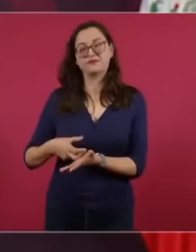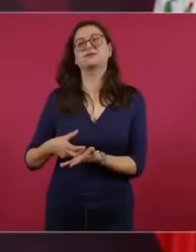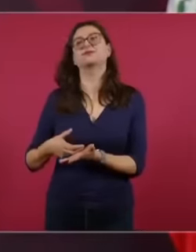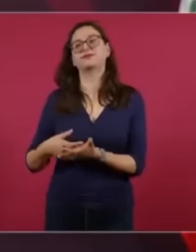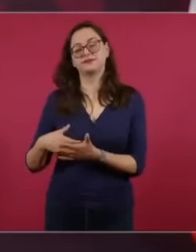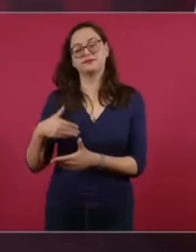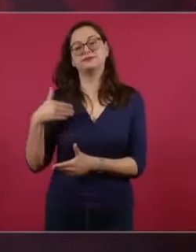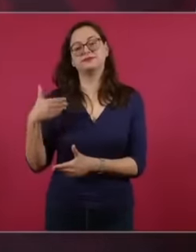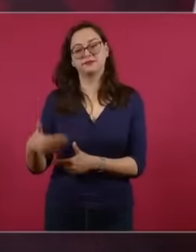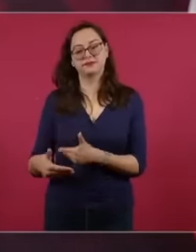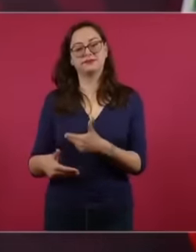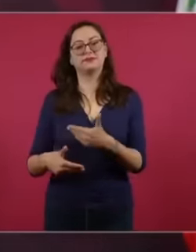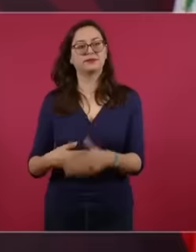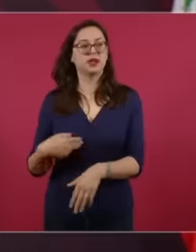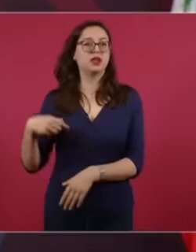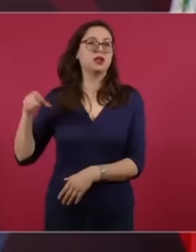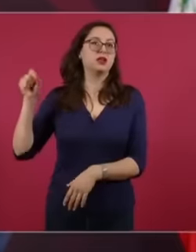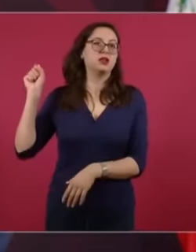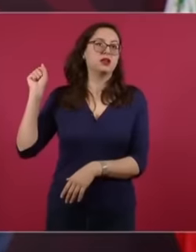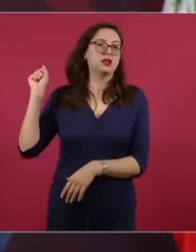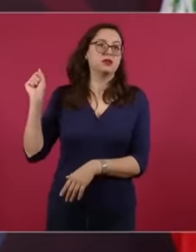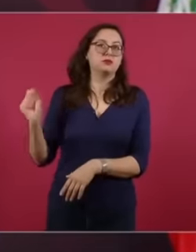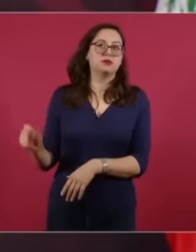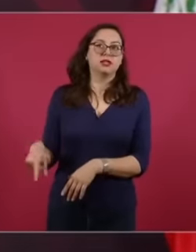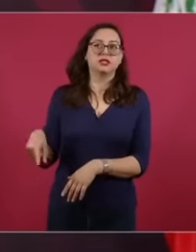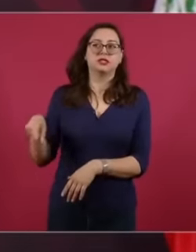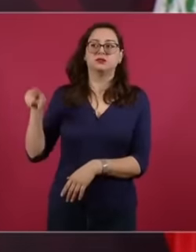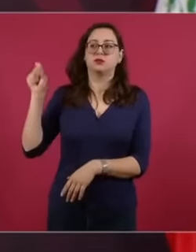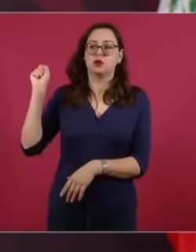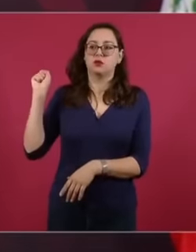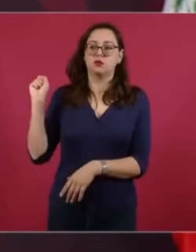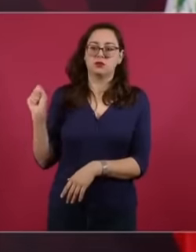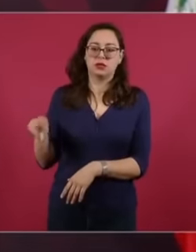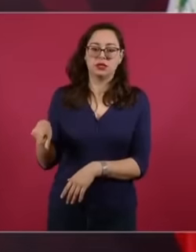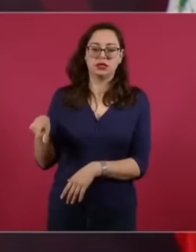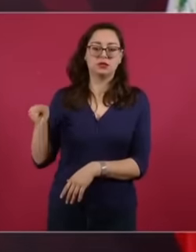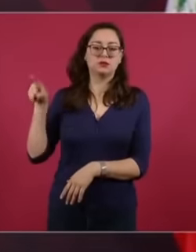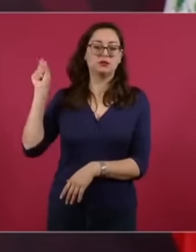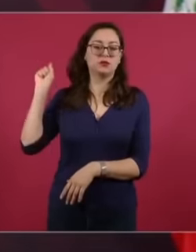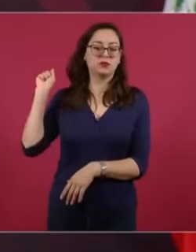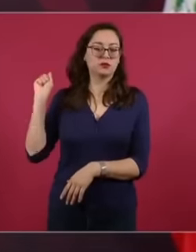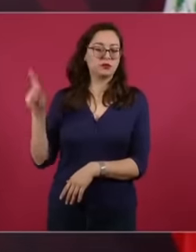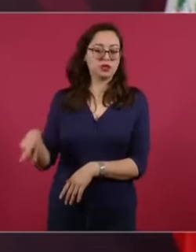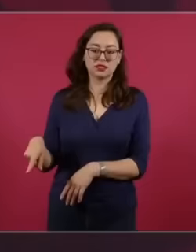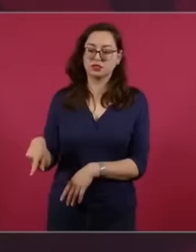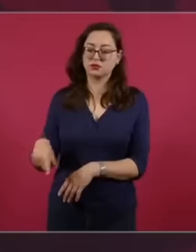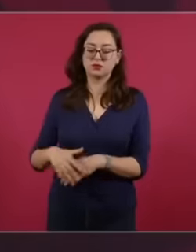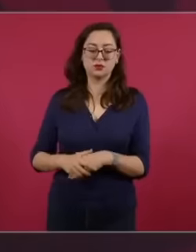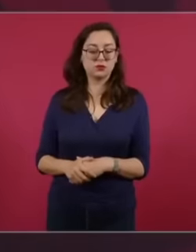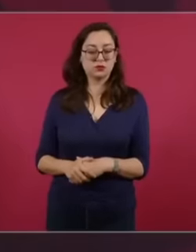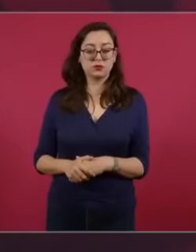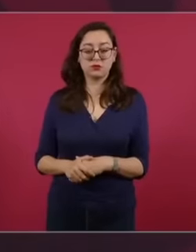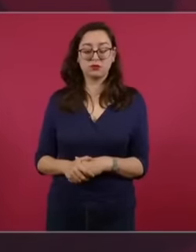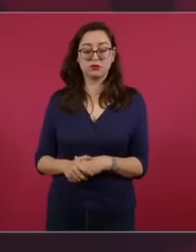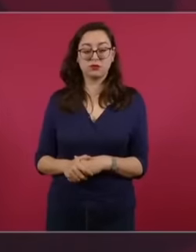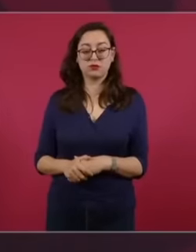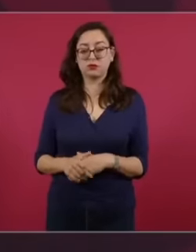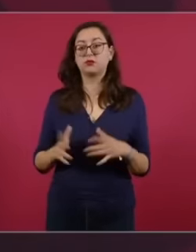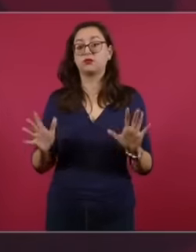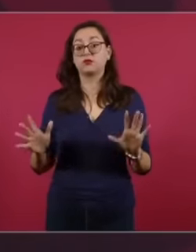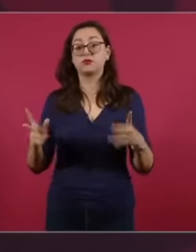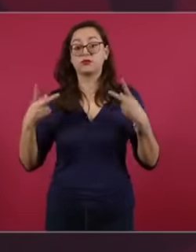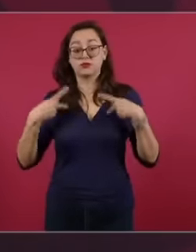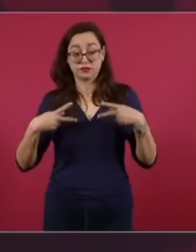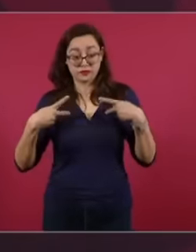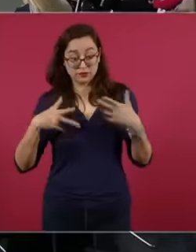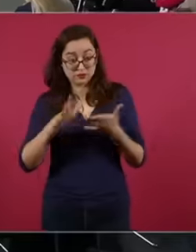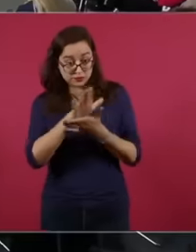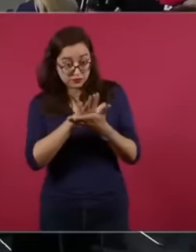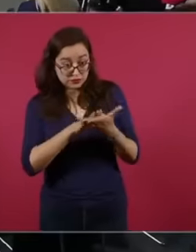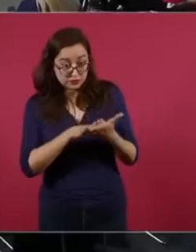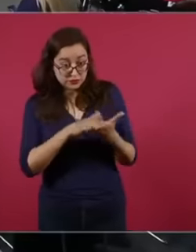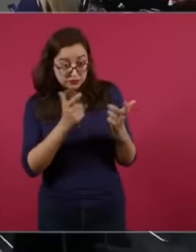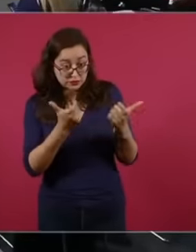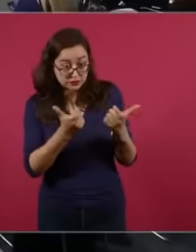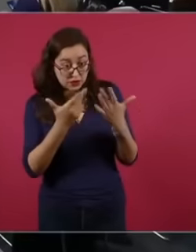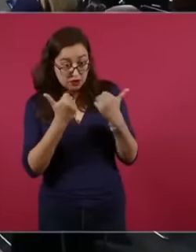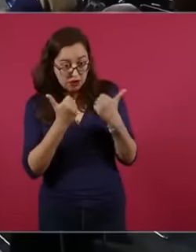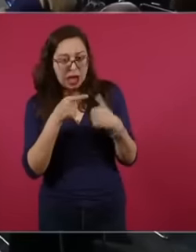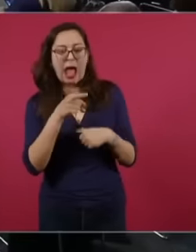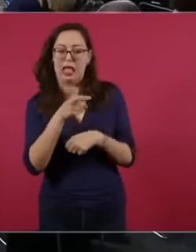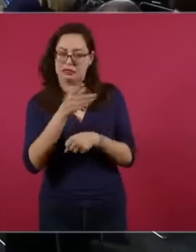revolving door and the same as always, only punishing those who have nothing to buy their